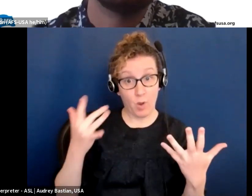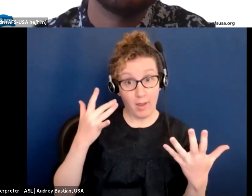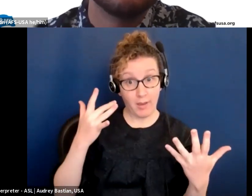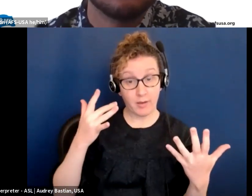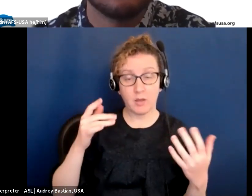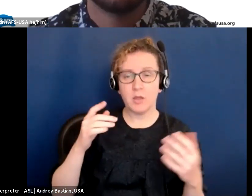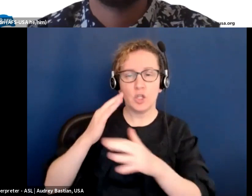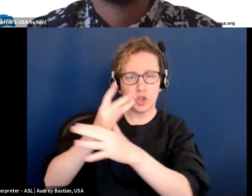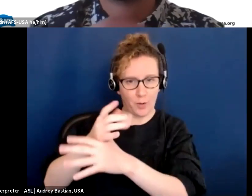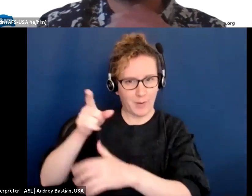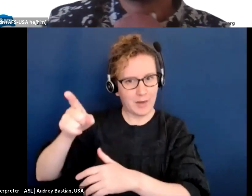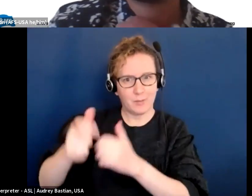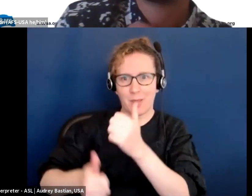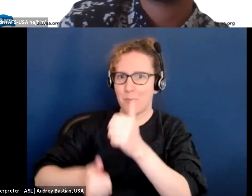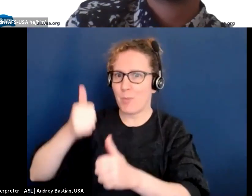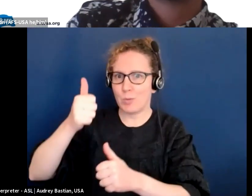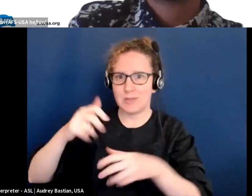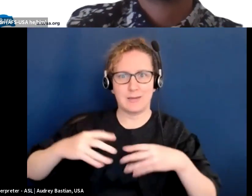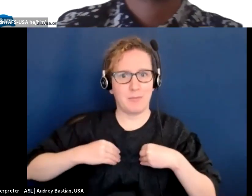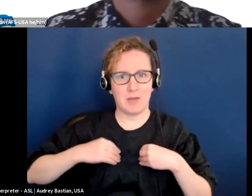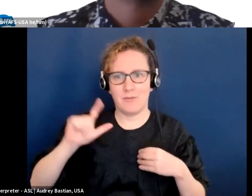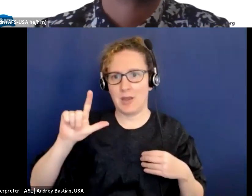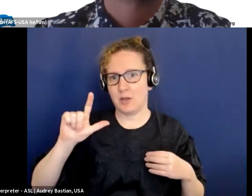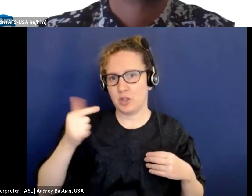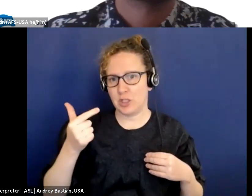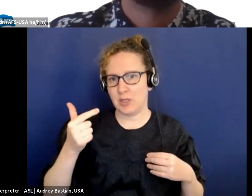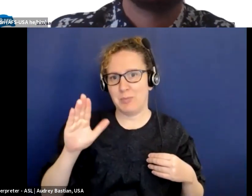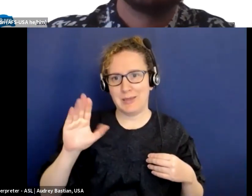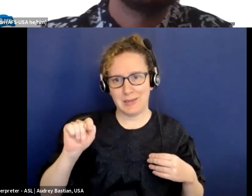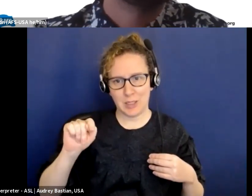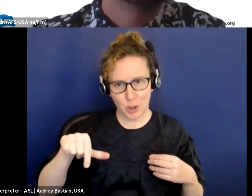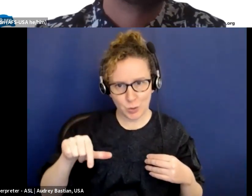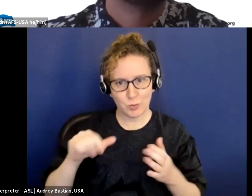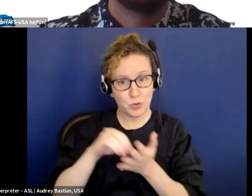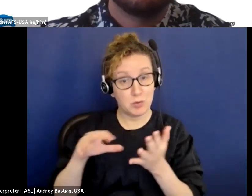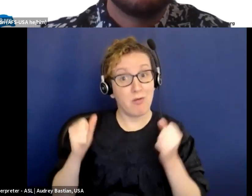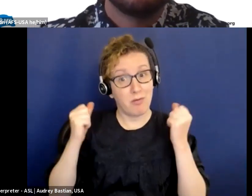was one of the most accepting of LGBTQ students because they had a lot of public transportation.